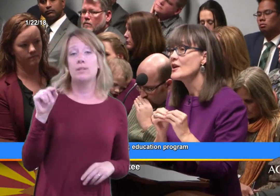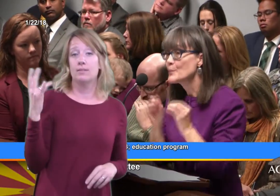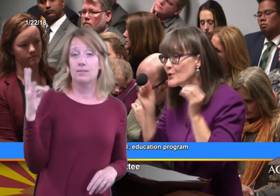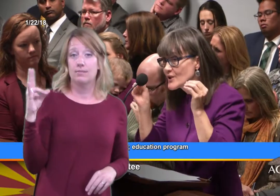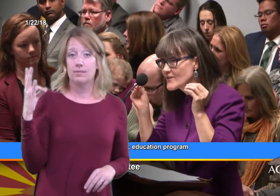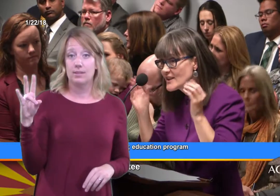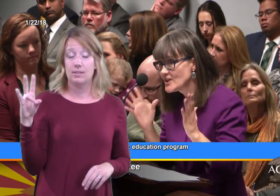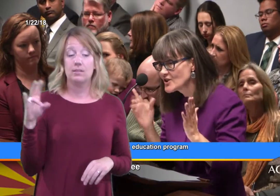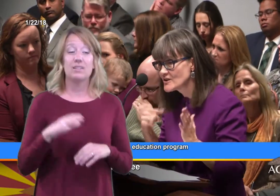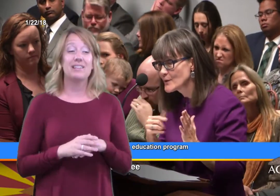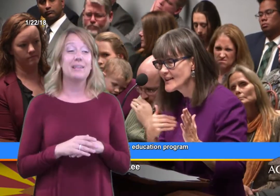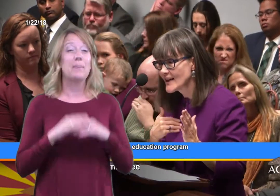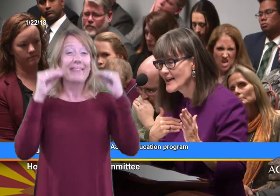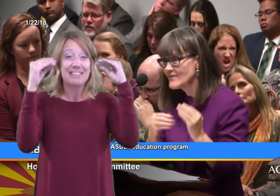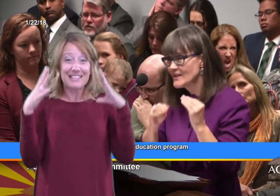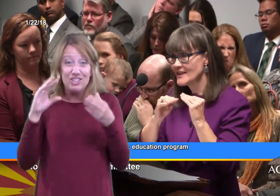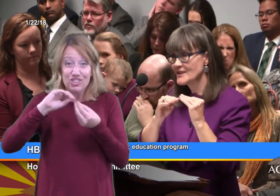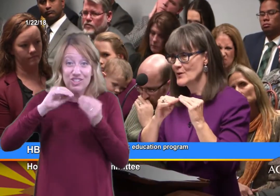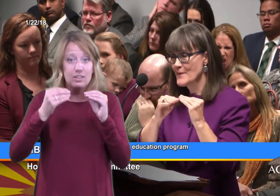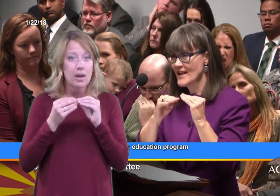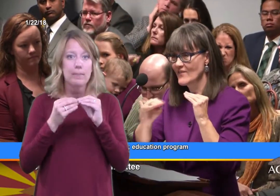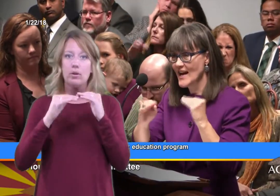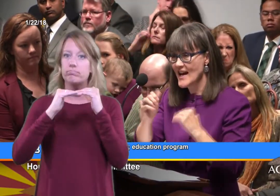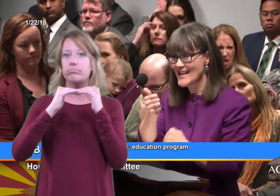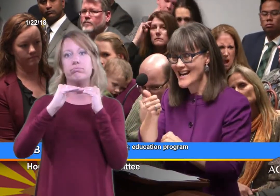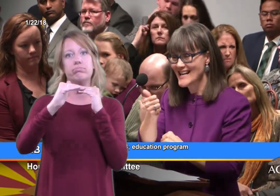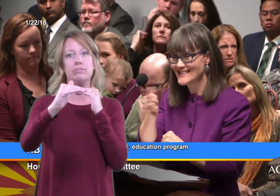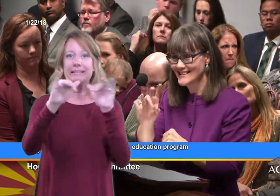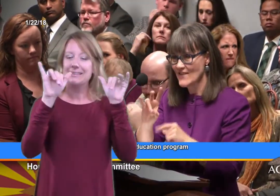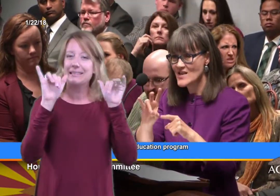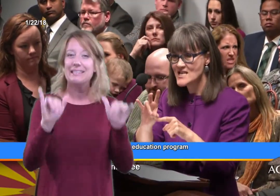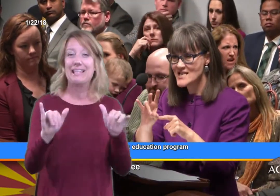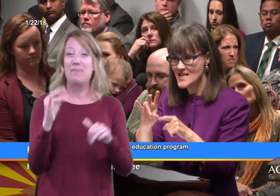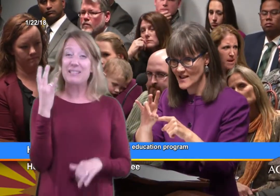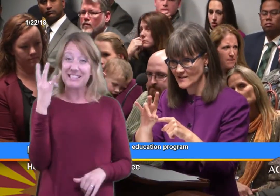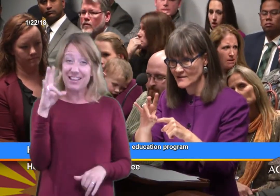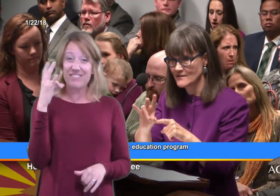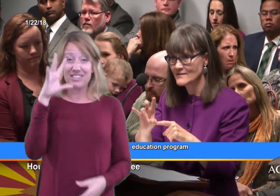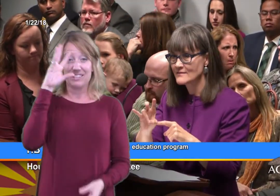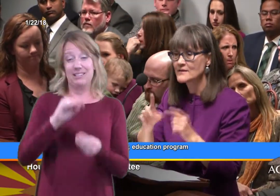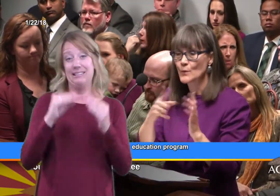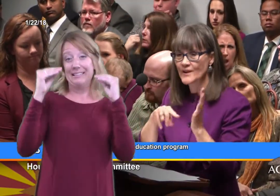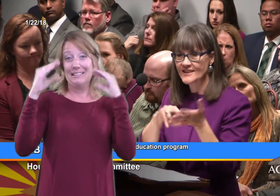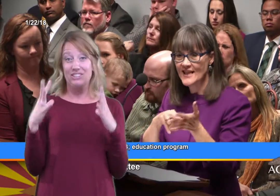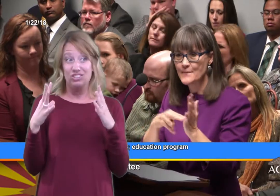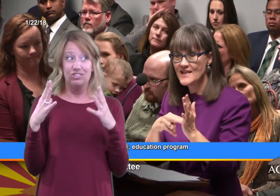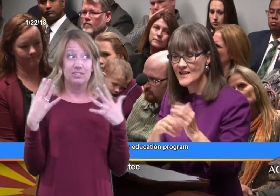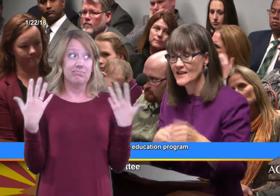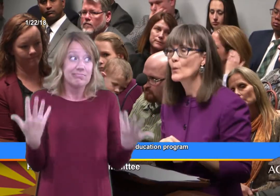The number of teachers we have has remained flat at 17. What does that mean?